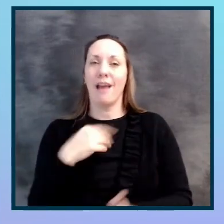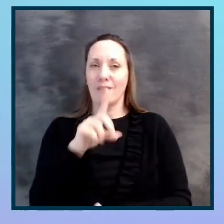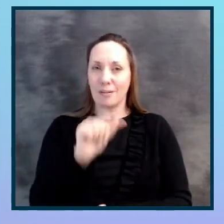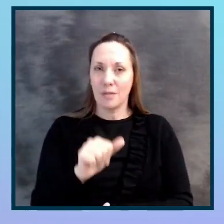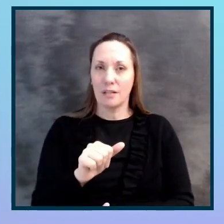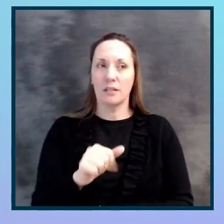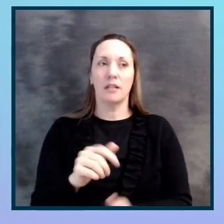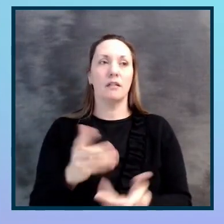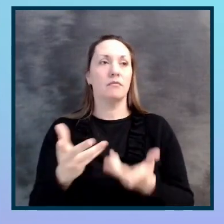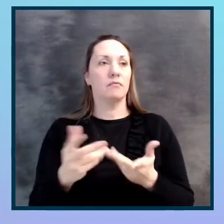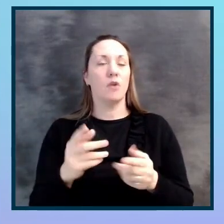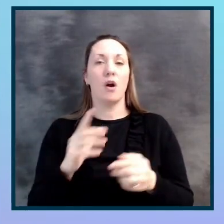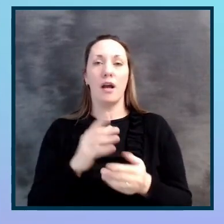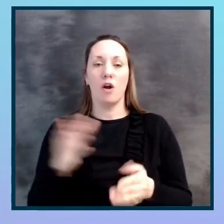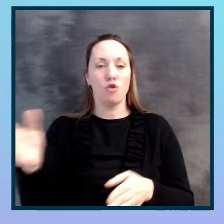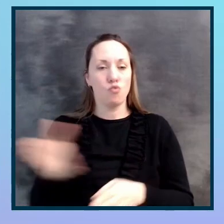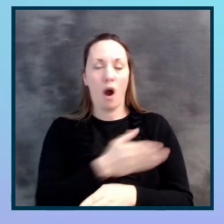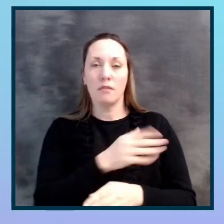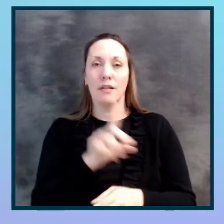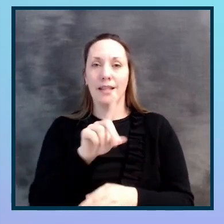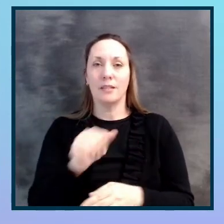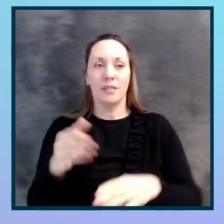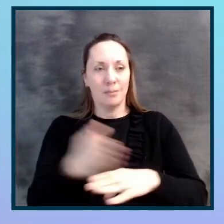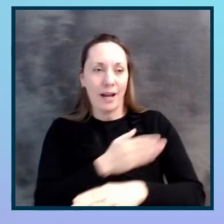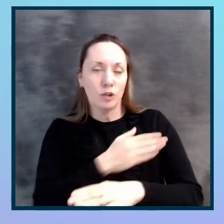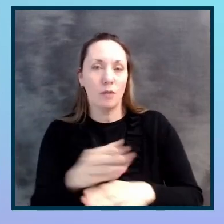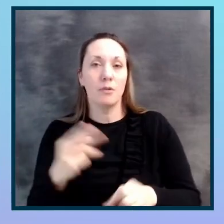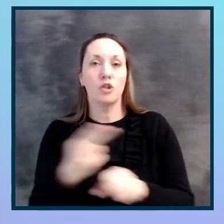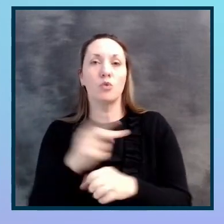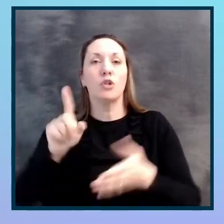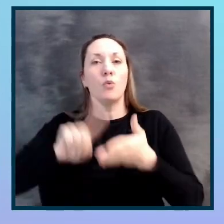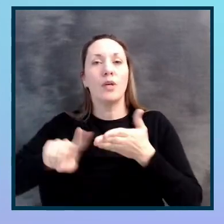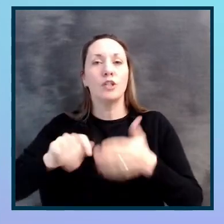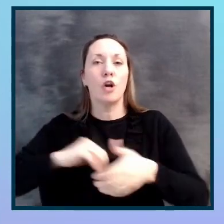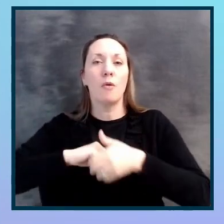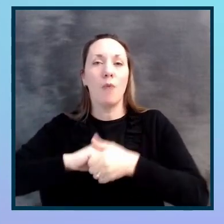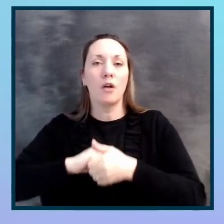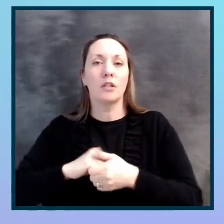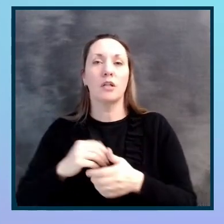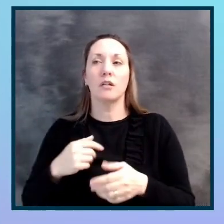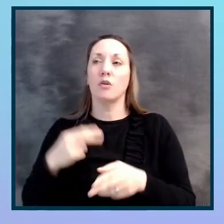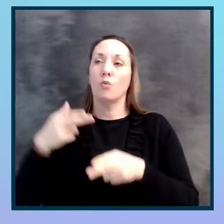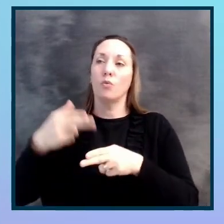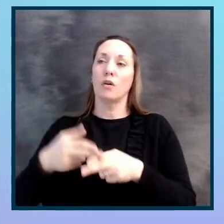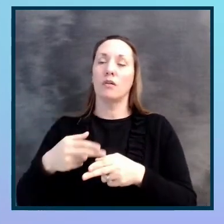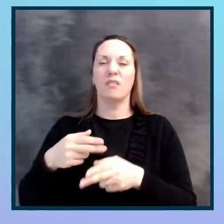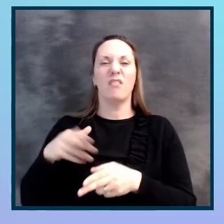And so our user research partner is an organization called Fable. They do amazing work.